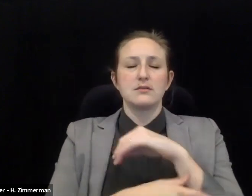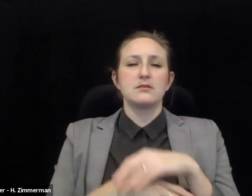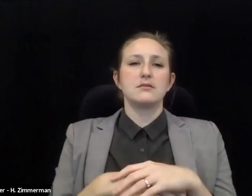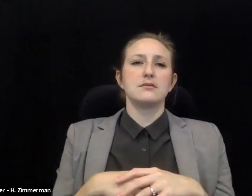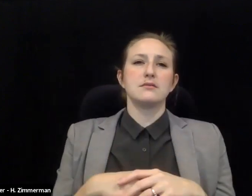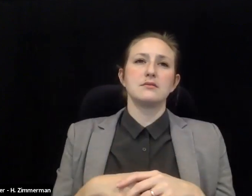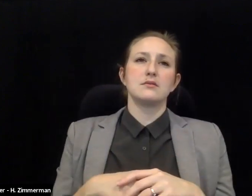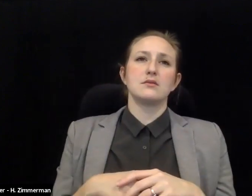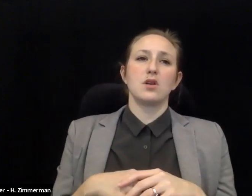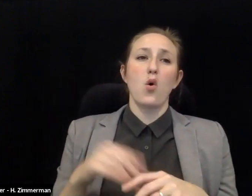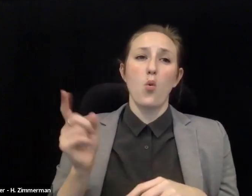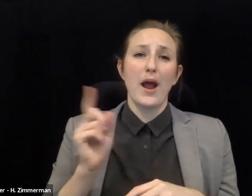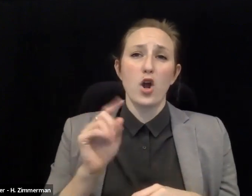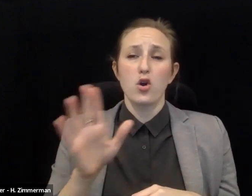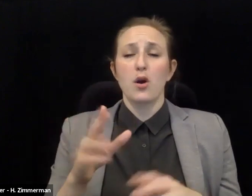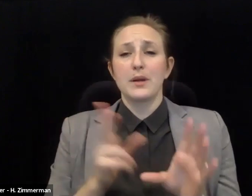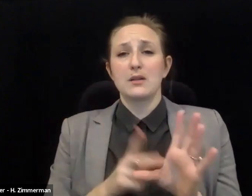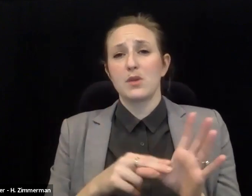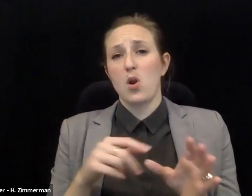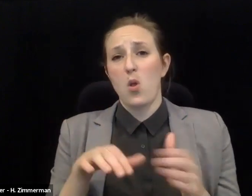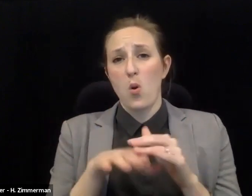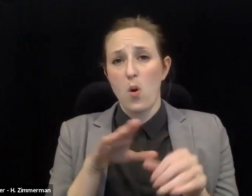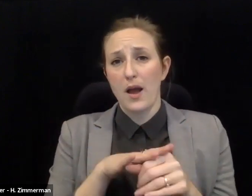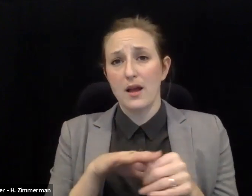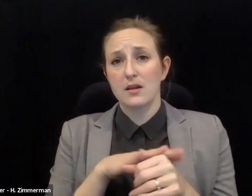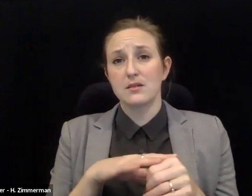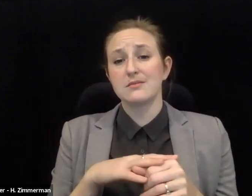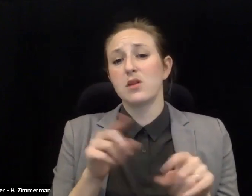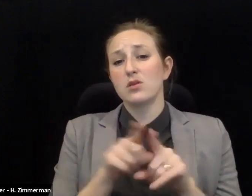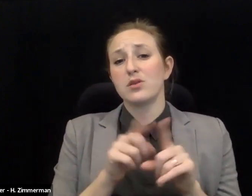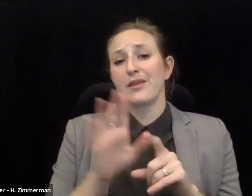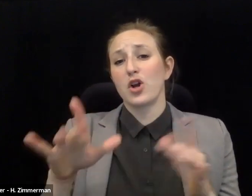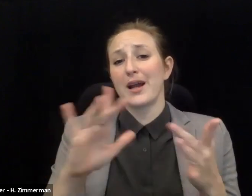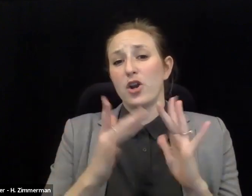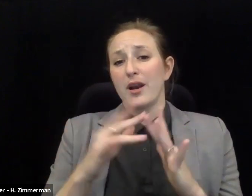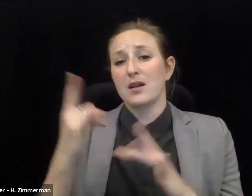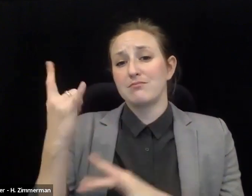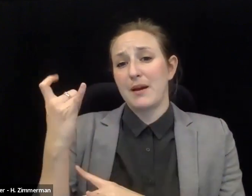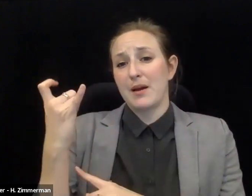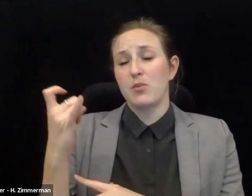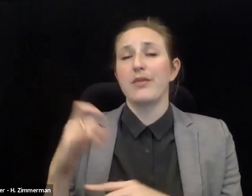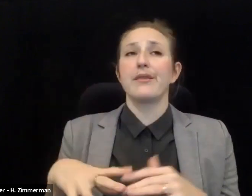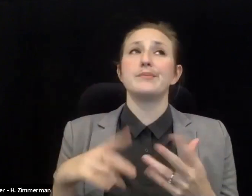participants are as well as their internet bandwidth and some other other things. But